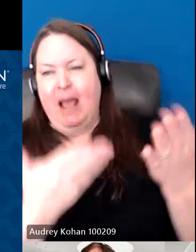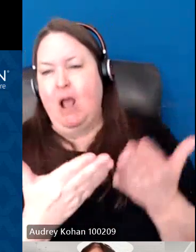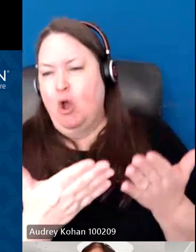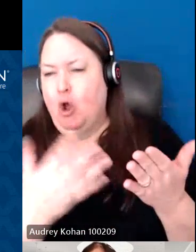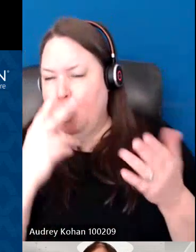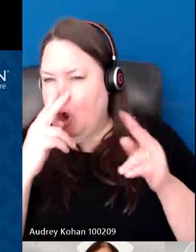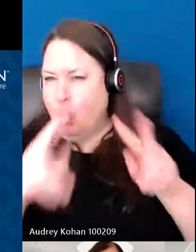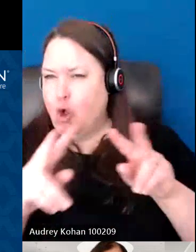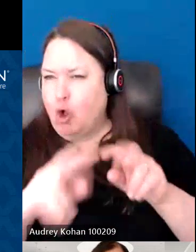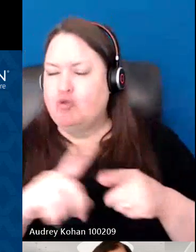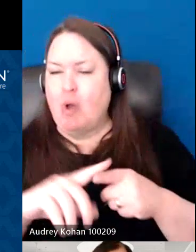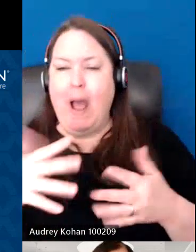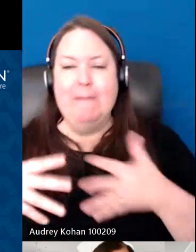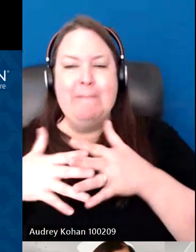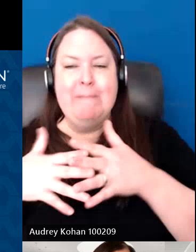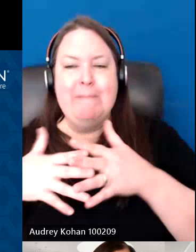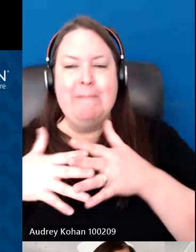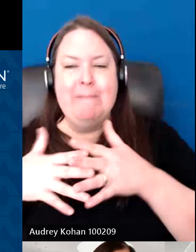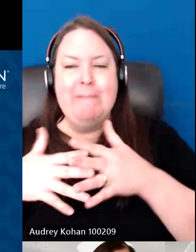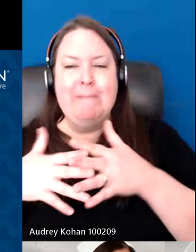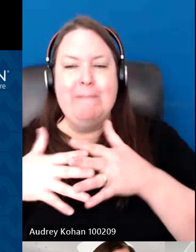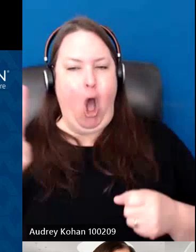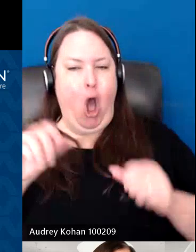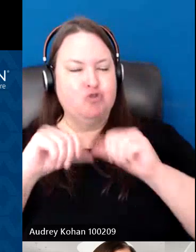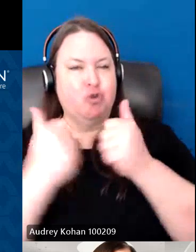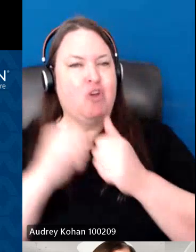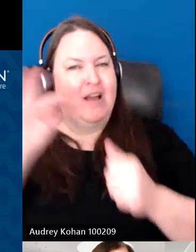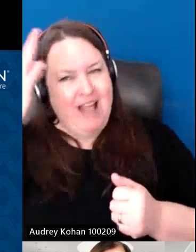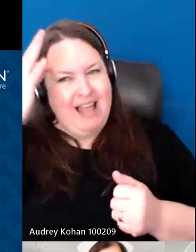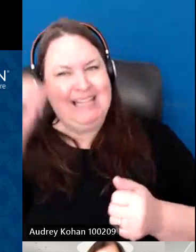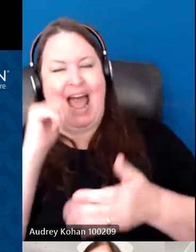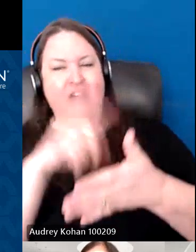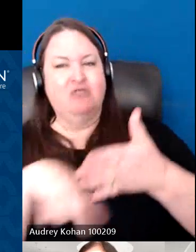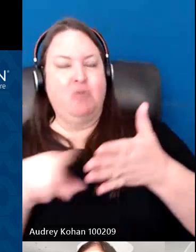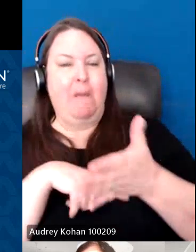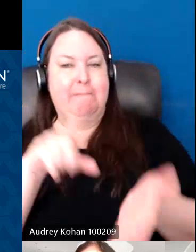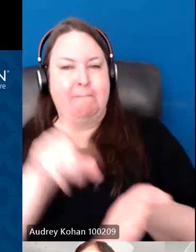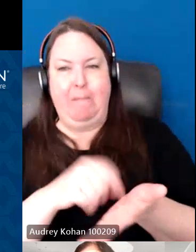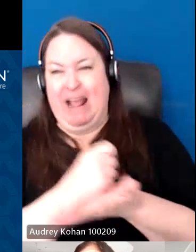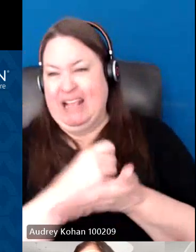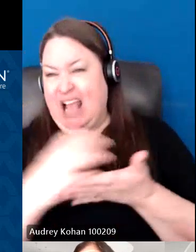the American Health law association's federal non-discrimination publication a second edition